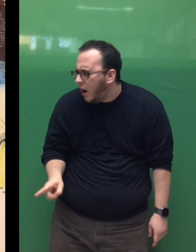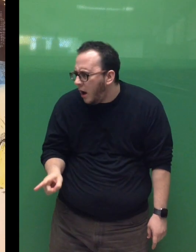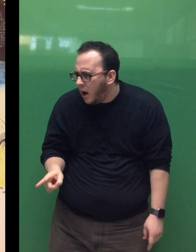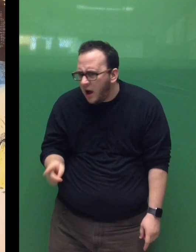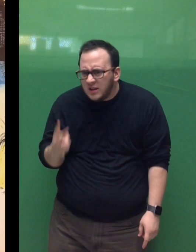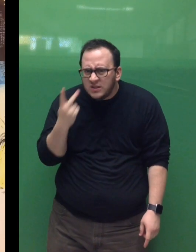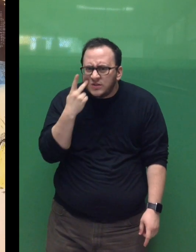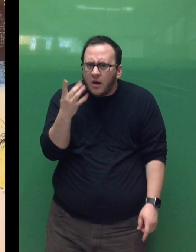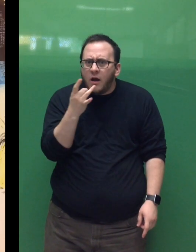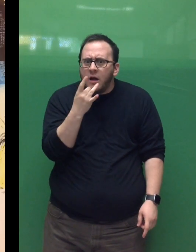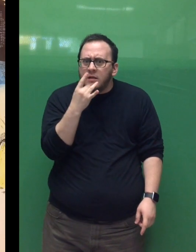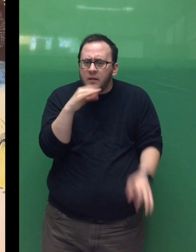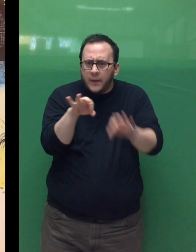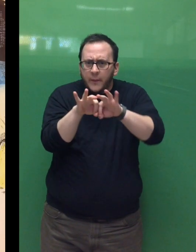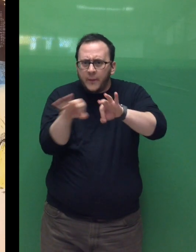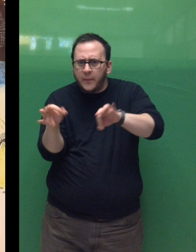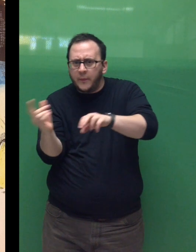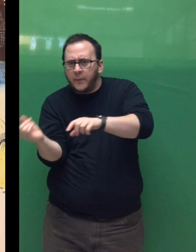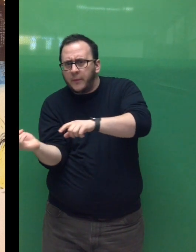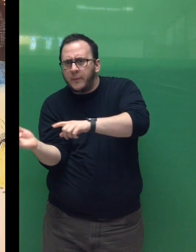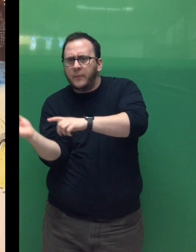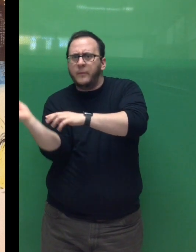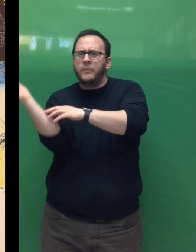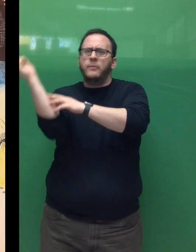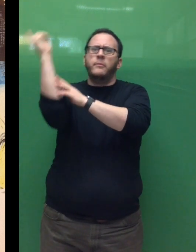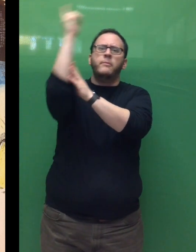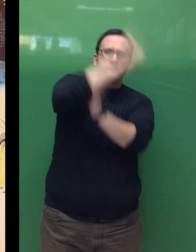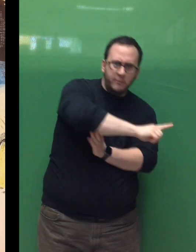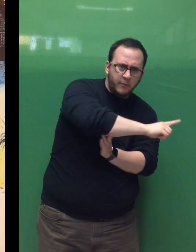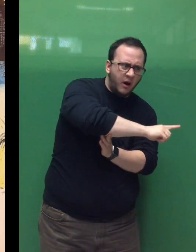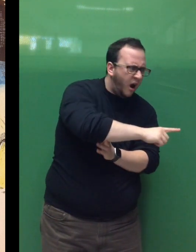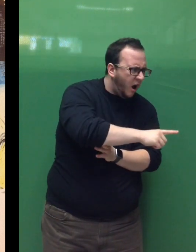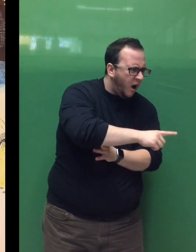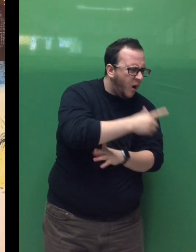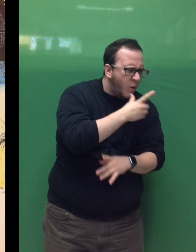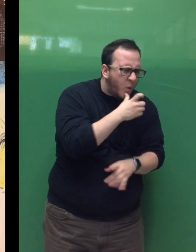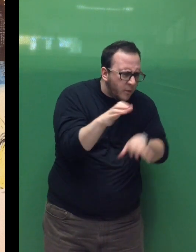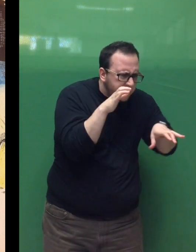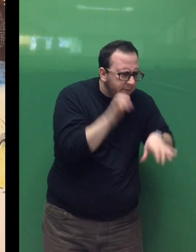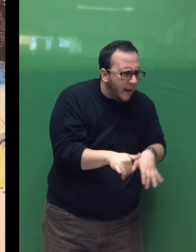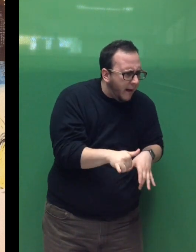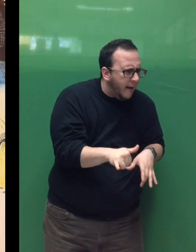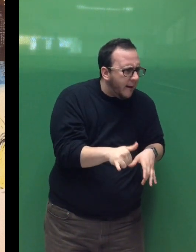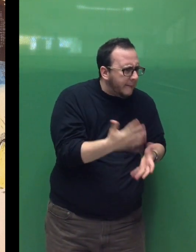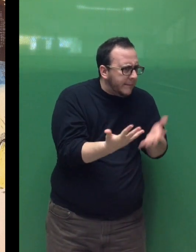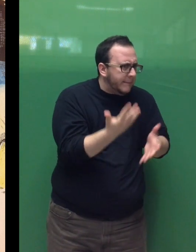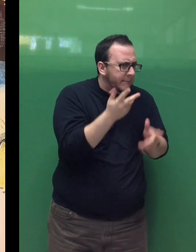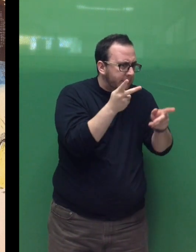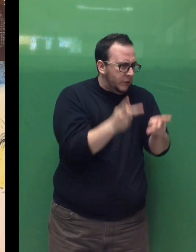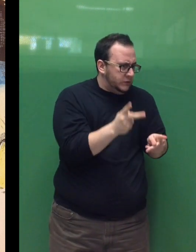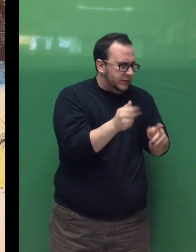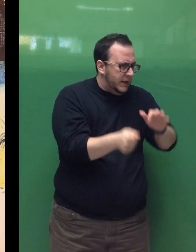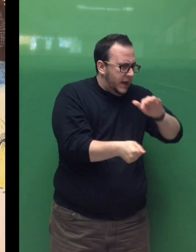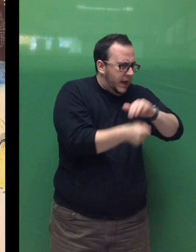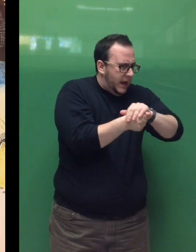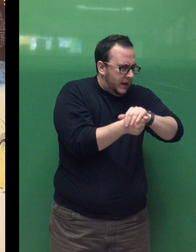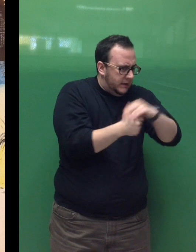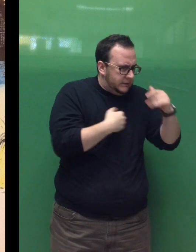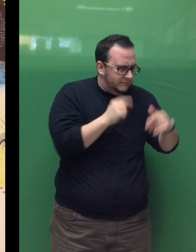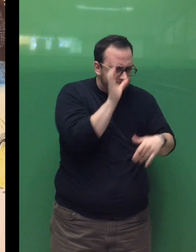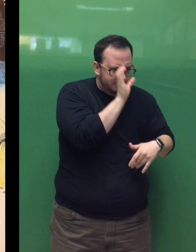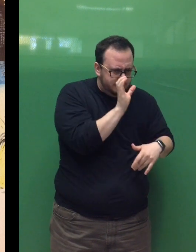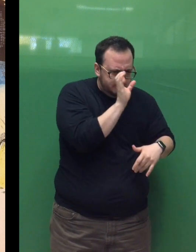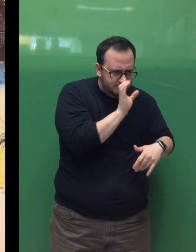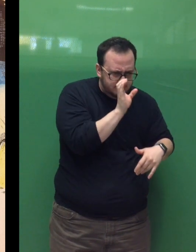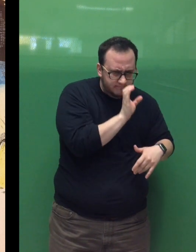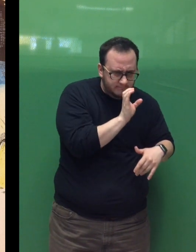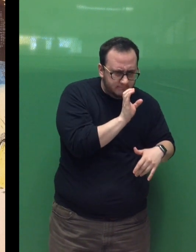"Now who in the world did that?" he exclaimed. "Somebody must be hiding around here!"